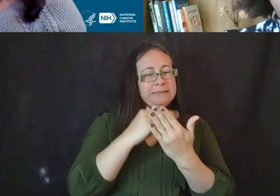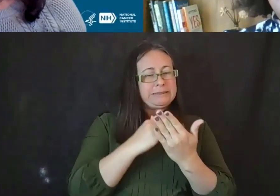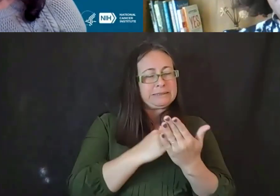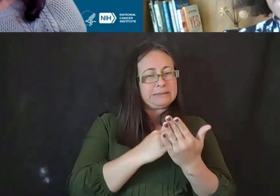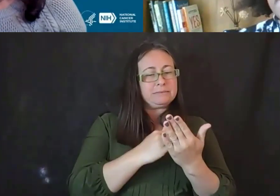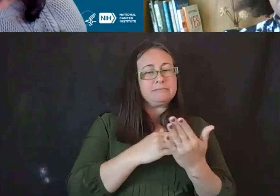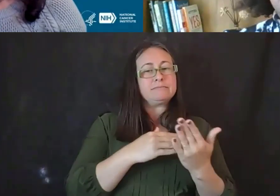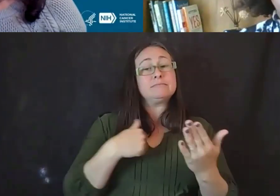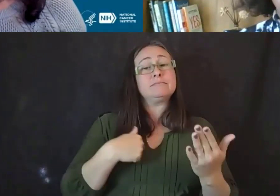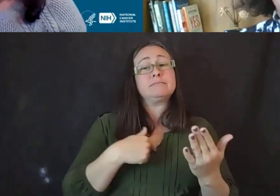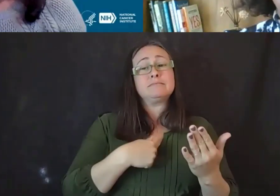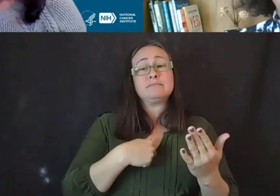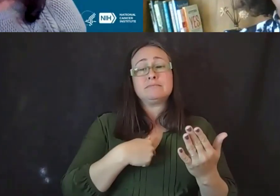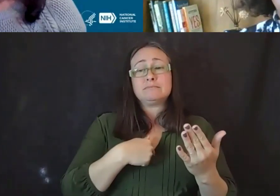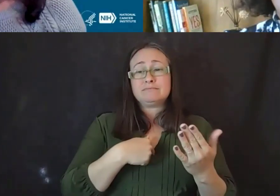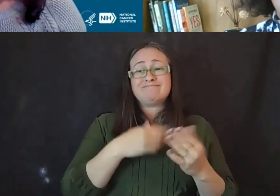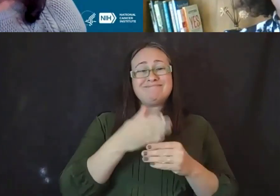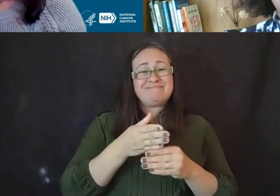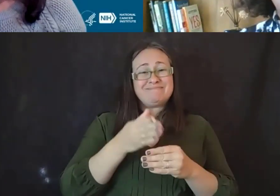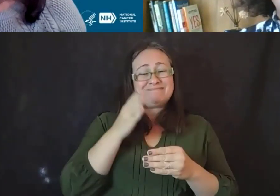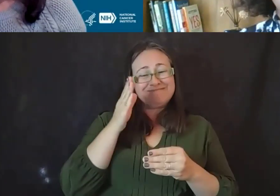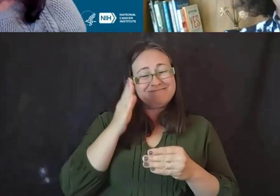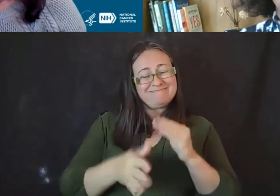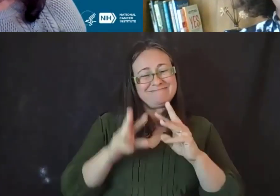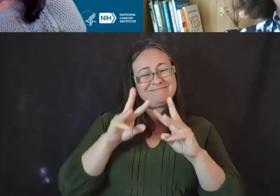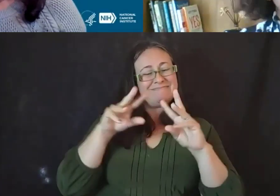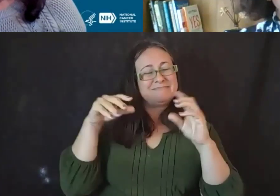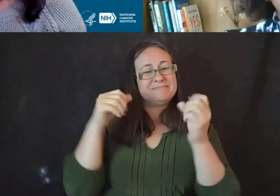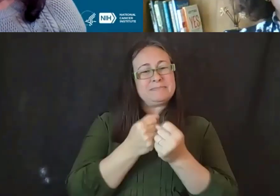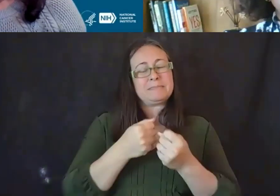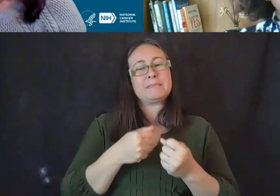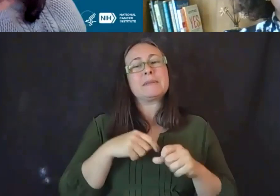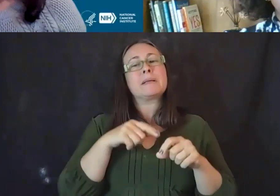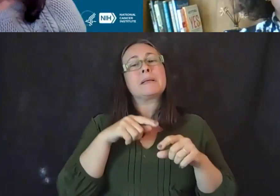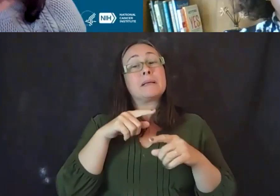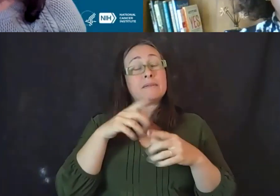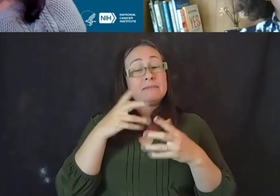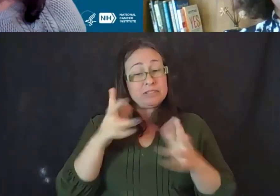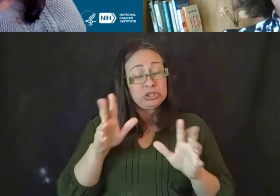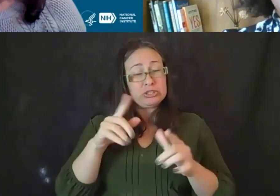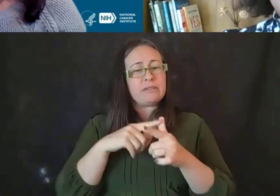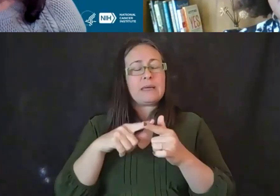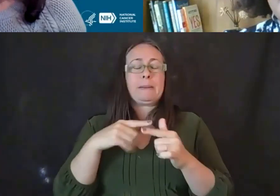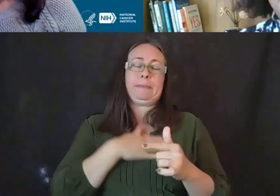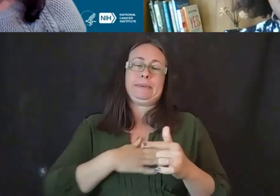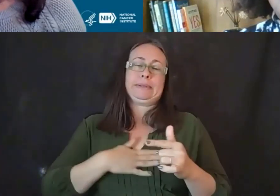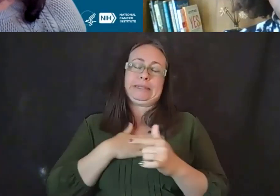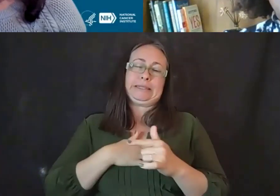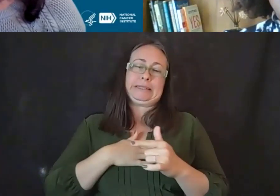so this is another for POs or a question about progress reports.